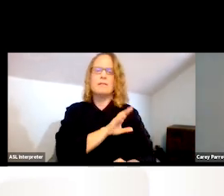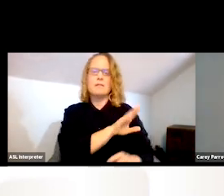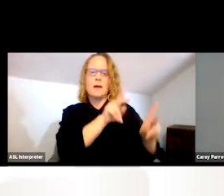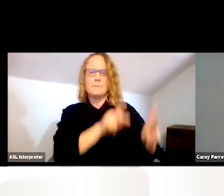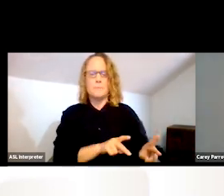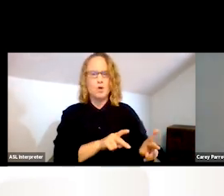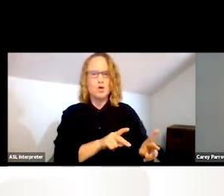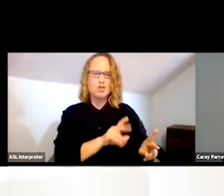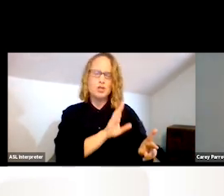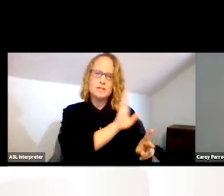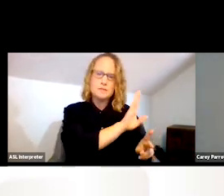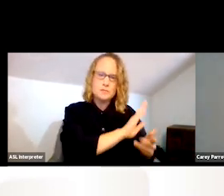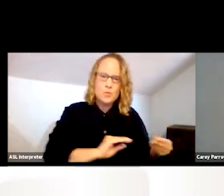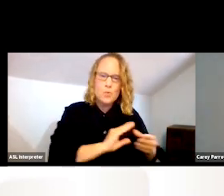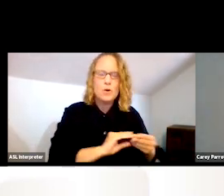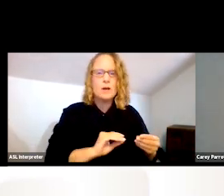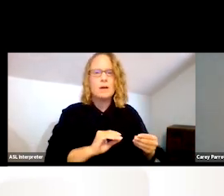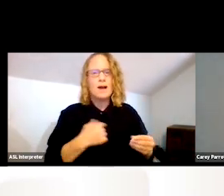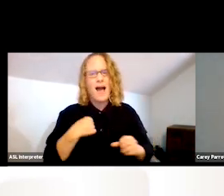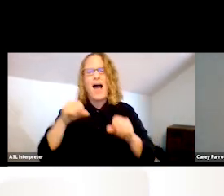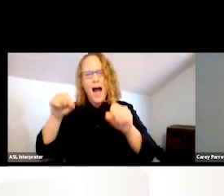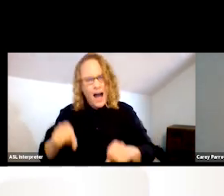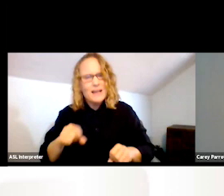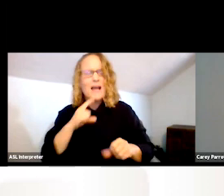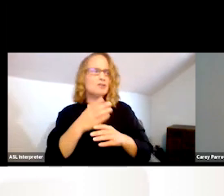I thank God for the lived experience that allows me to have some insight